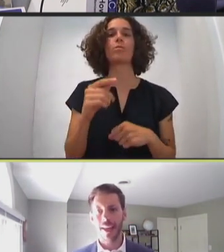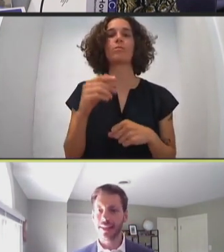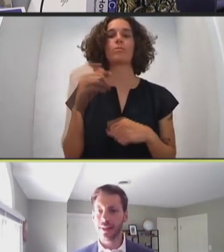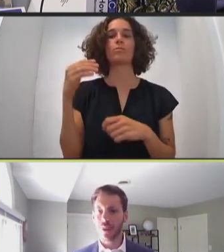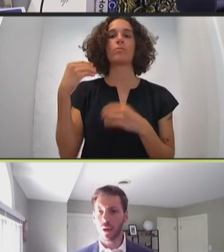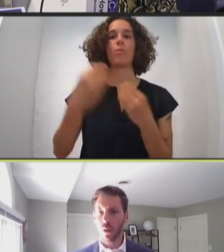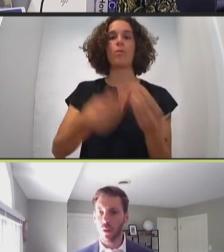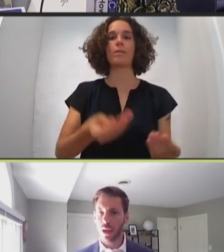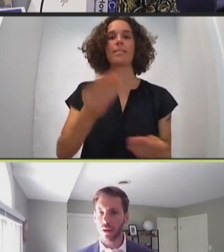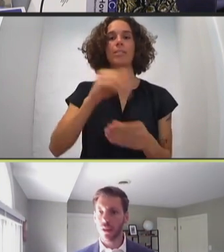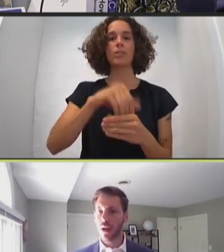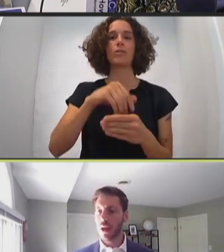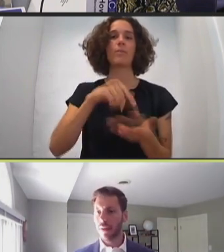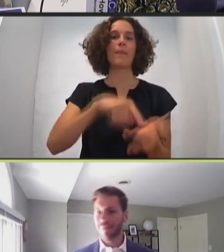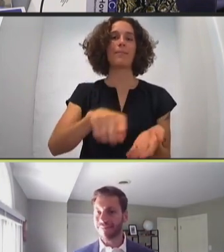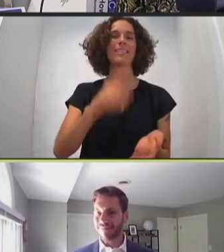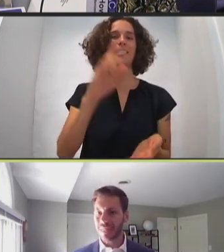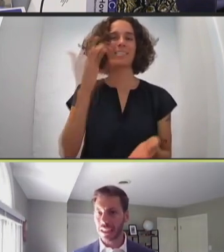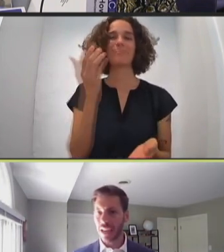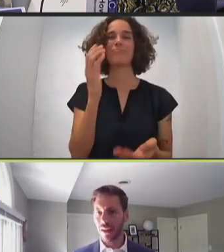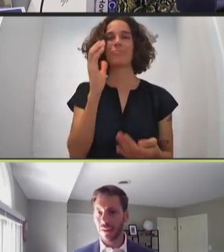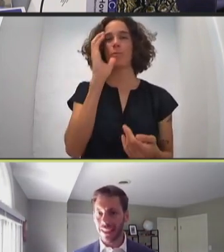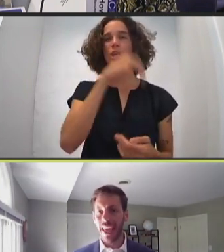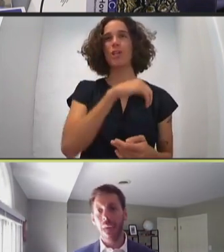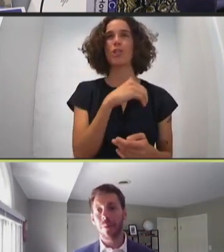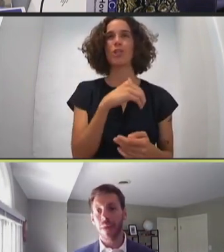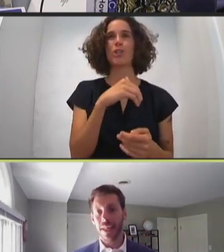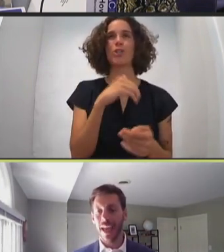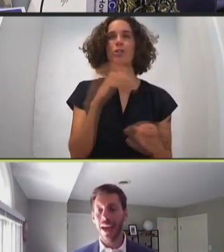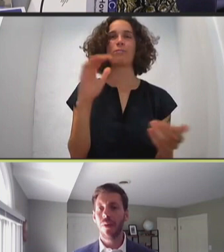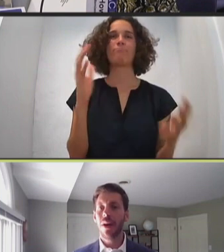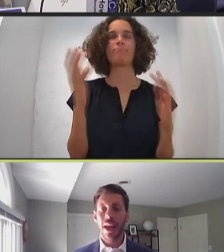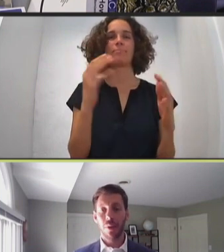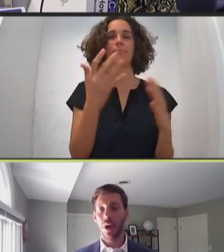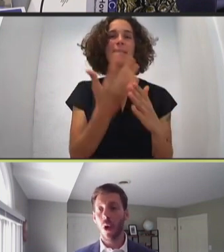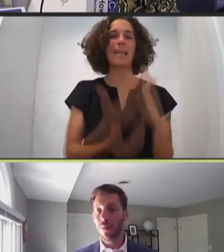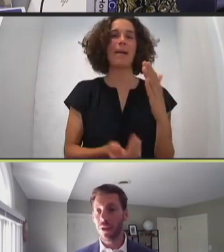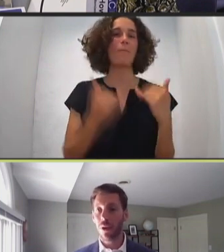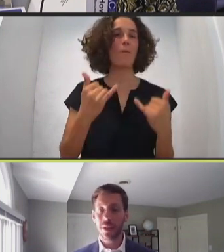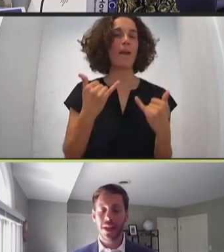And it seems like we're in a weird kind of gap right now, and we hope that nobody's not